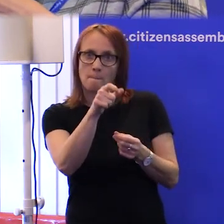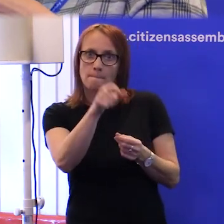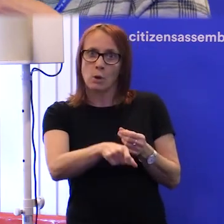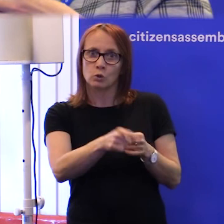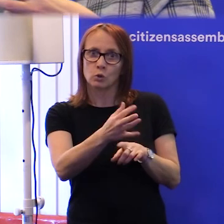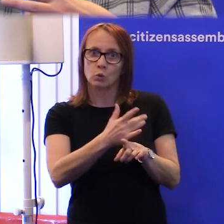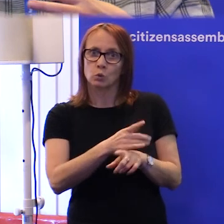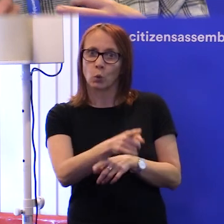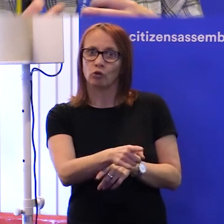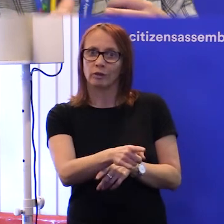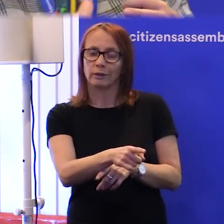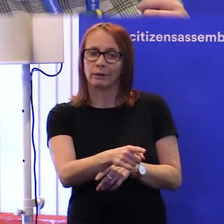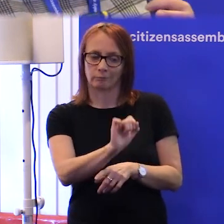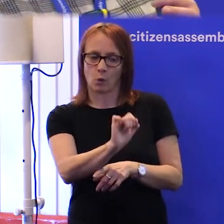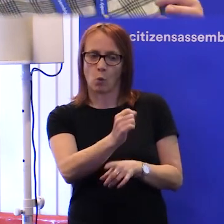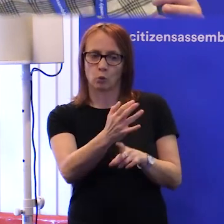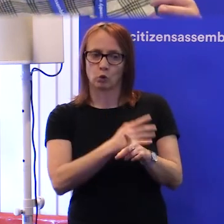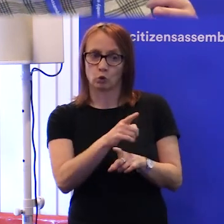someone when someone's telling you something real that's happened to them